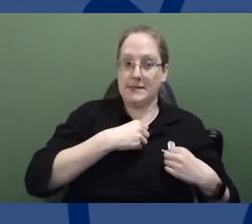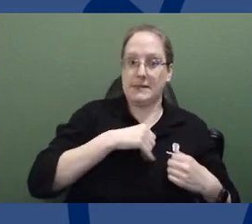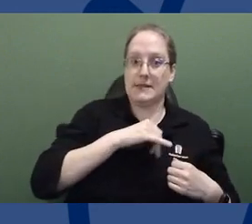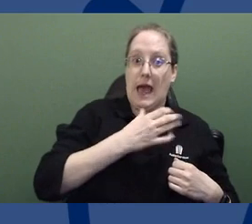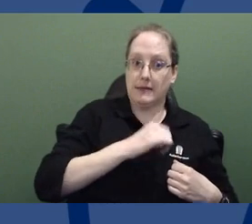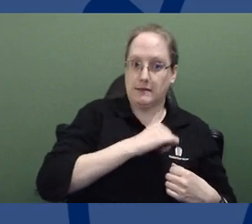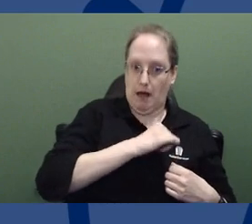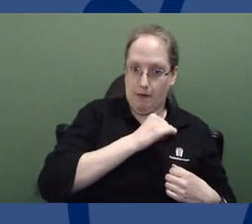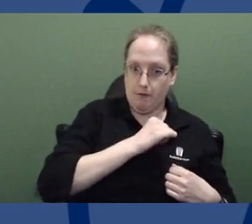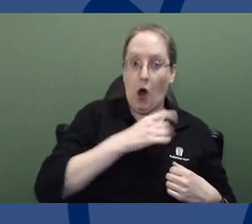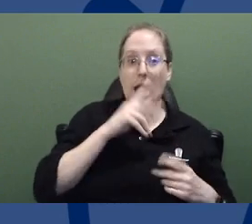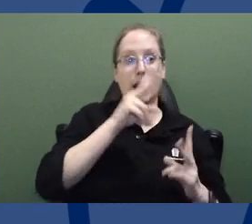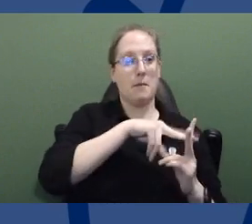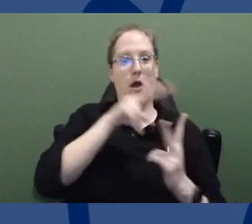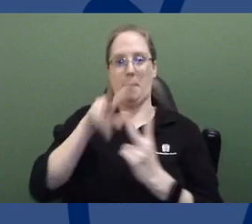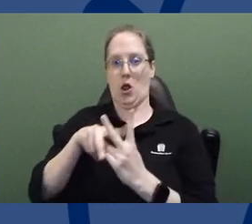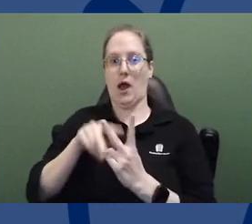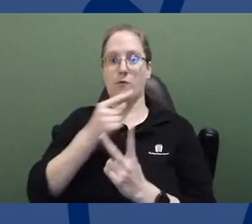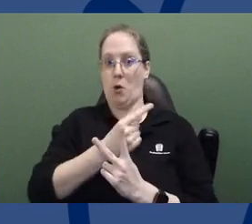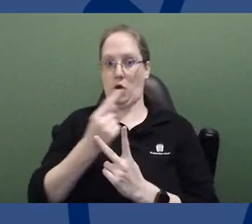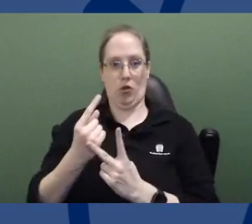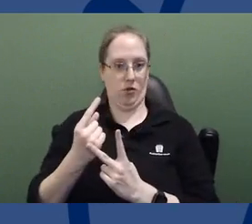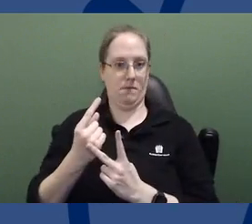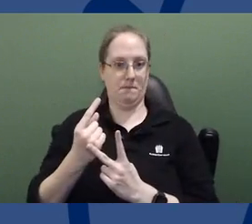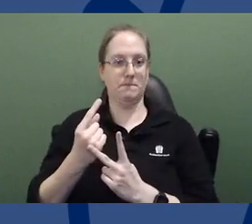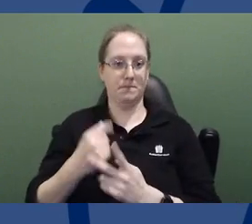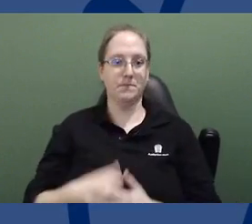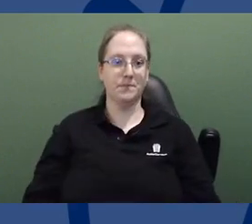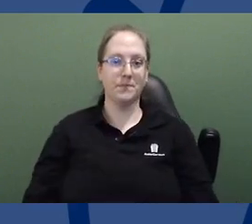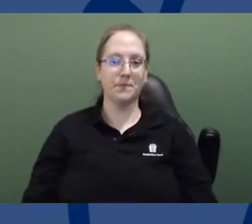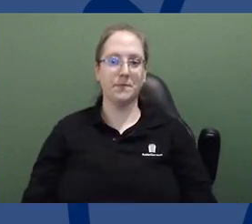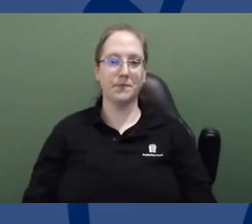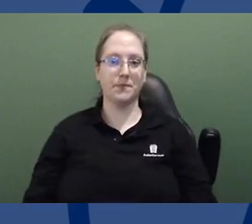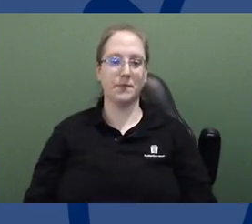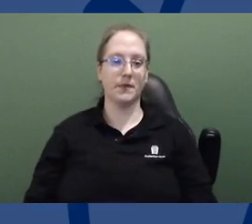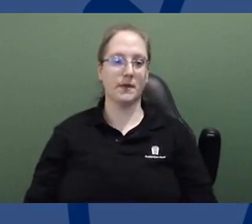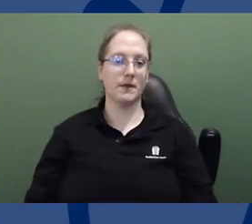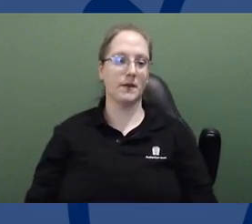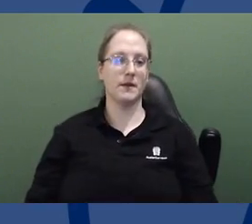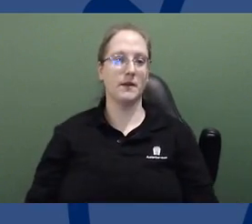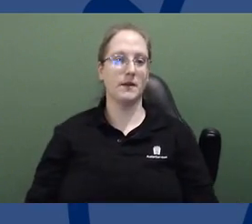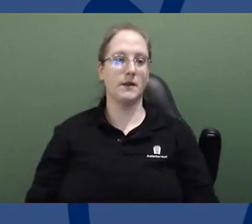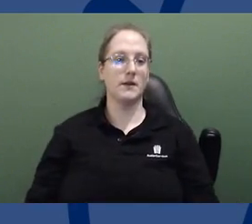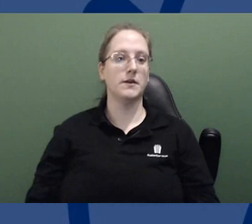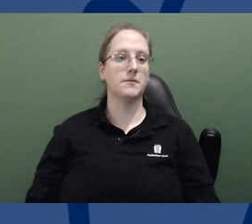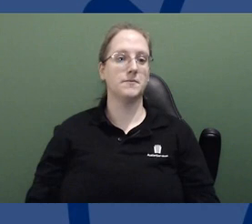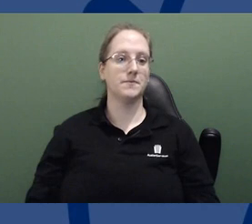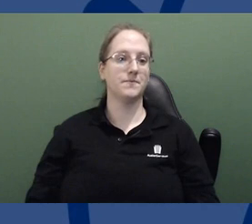Thanks, Michael. We'll go now to the comparison period for the small business grant which